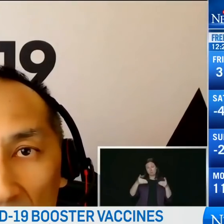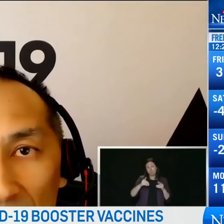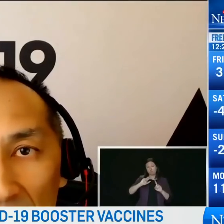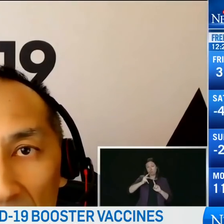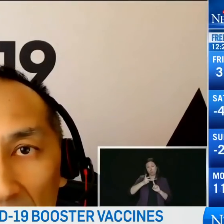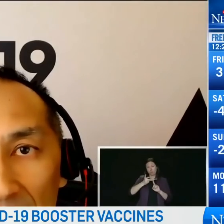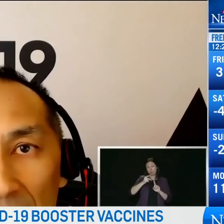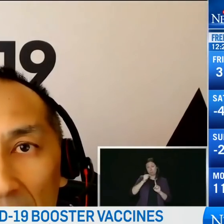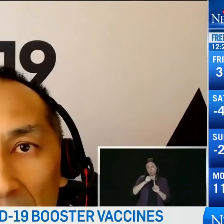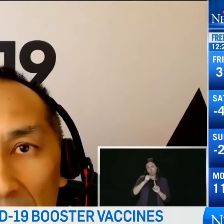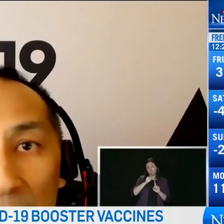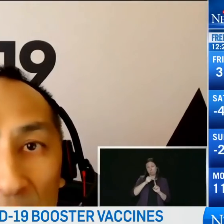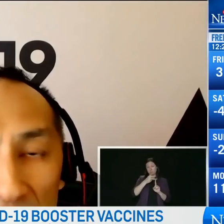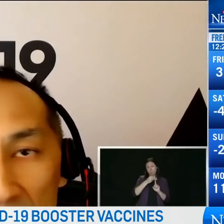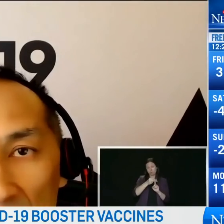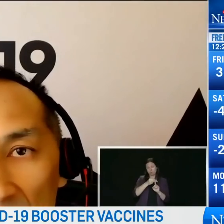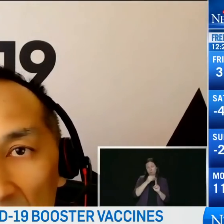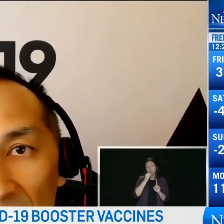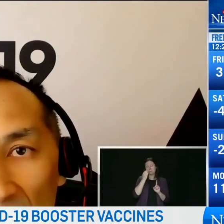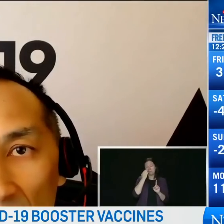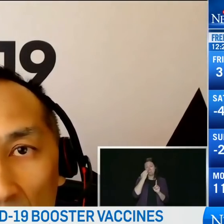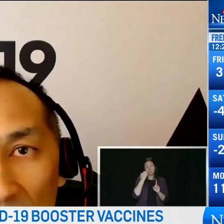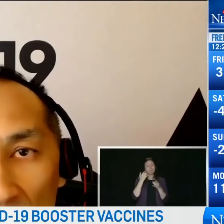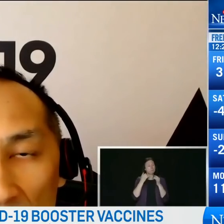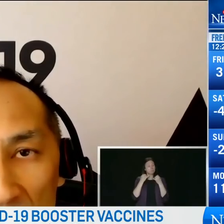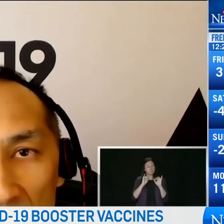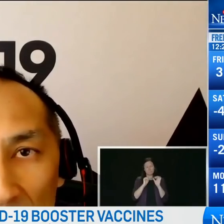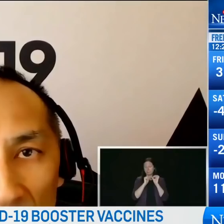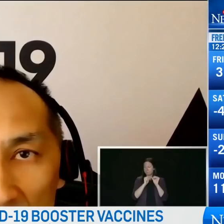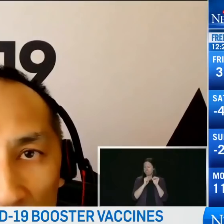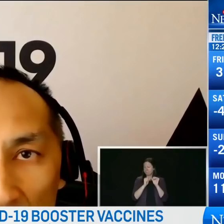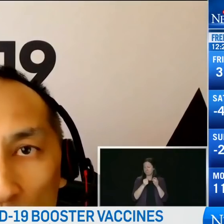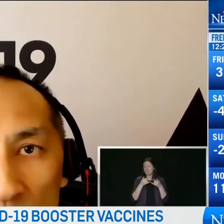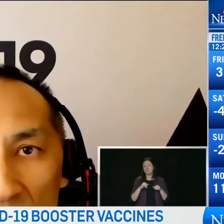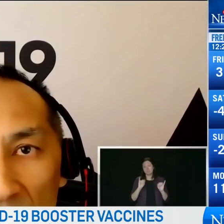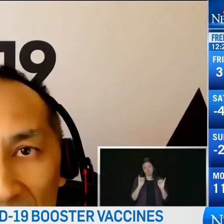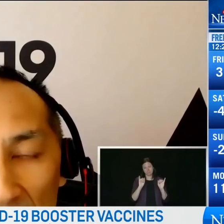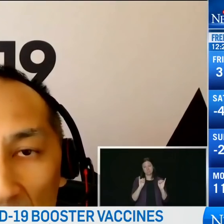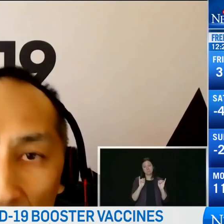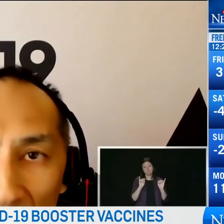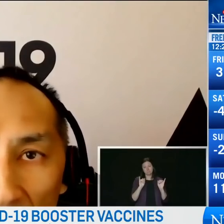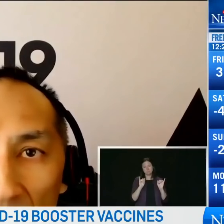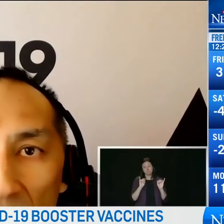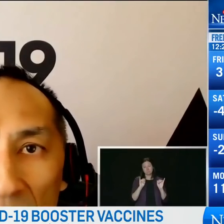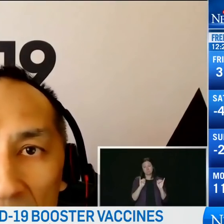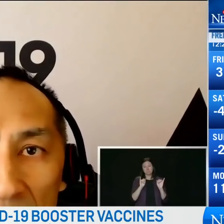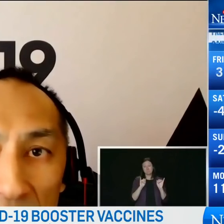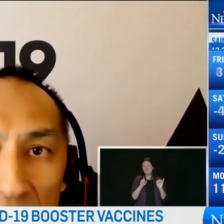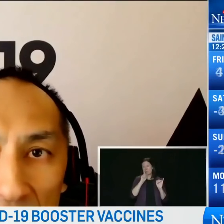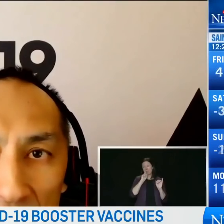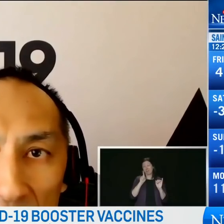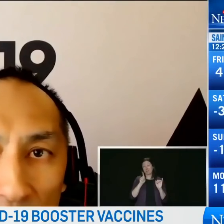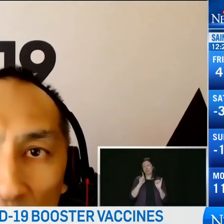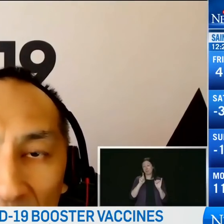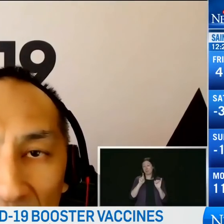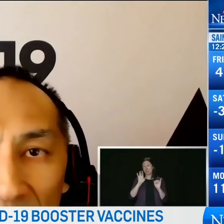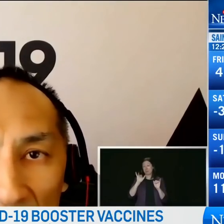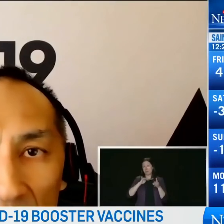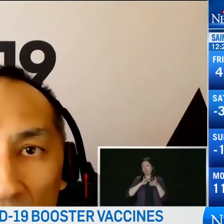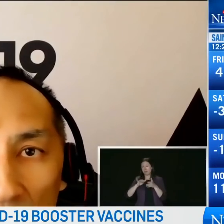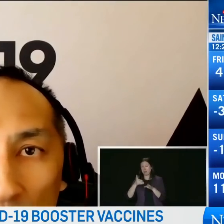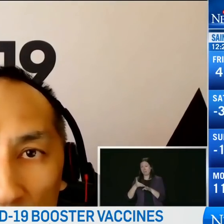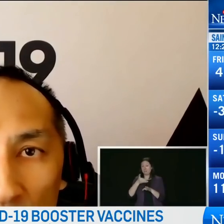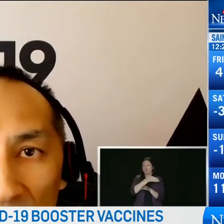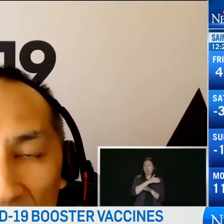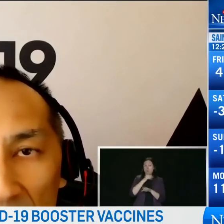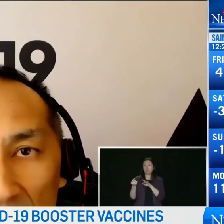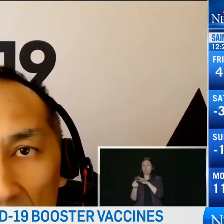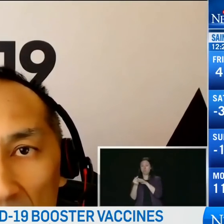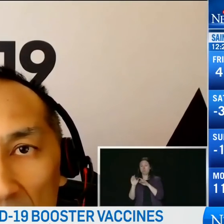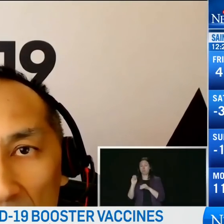ANALYSIS OF THE DATA ON BOOSTERS